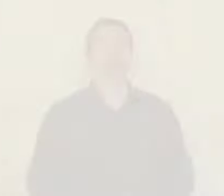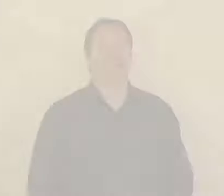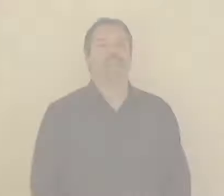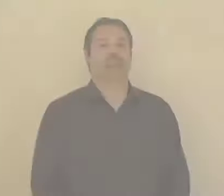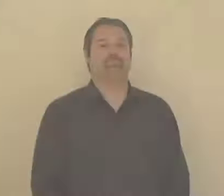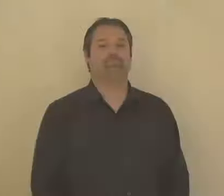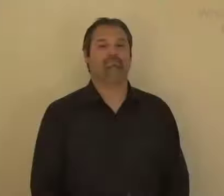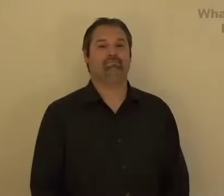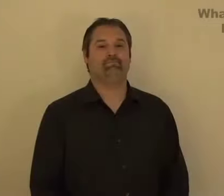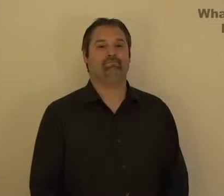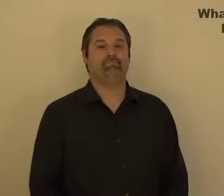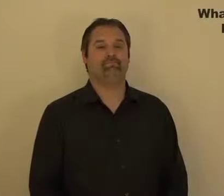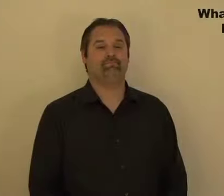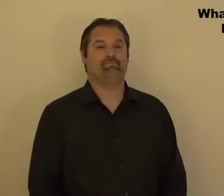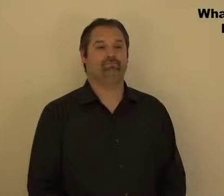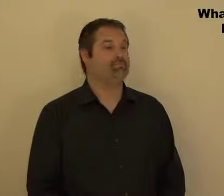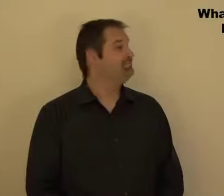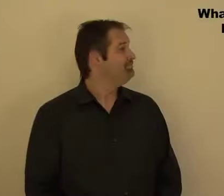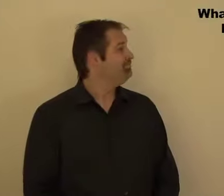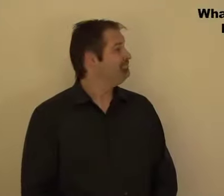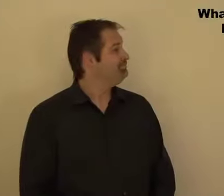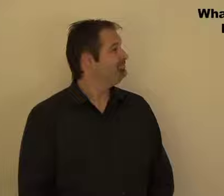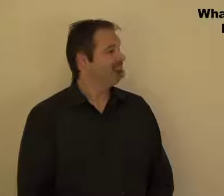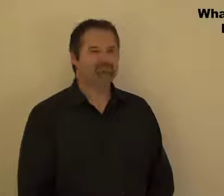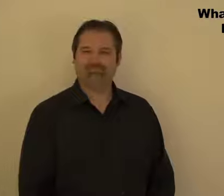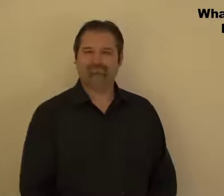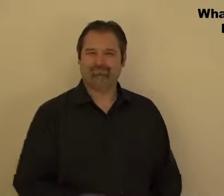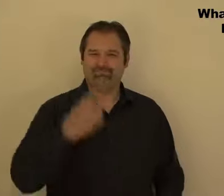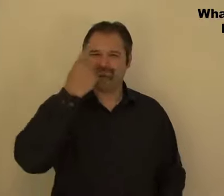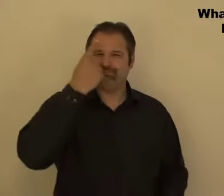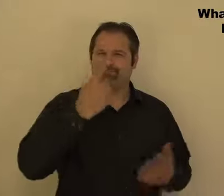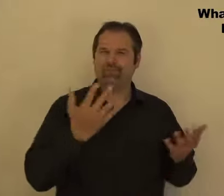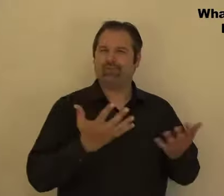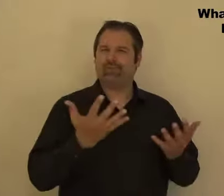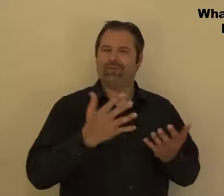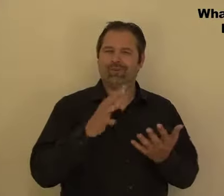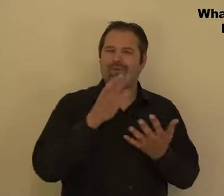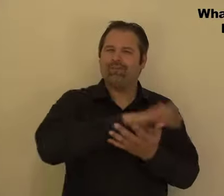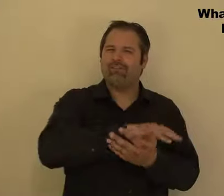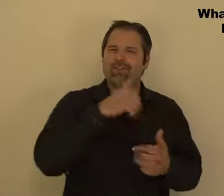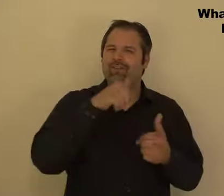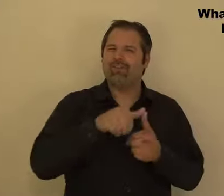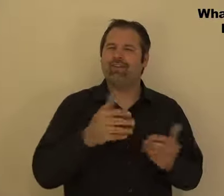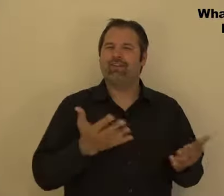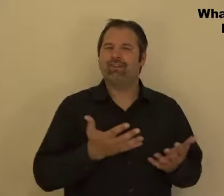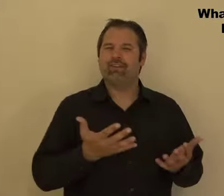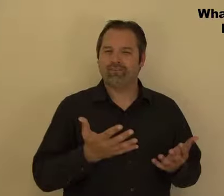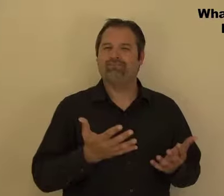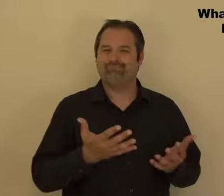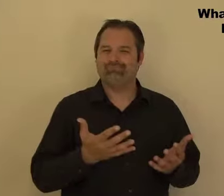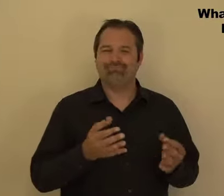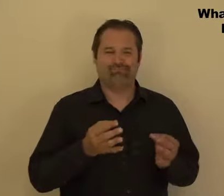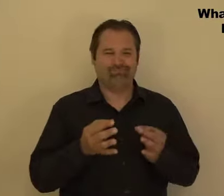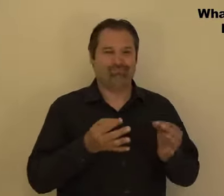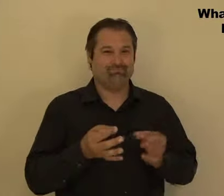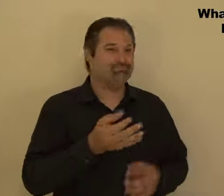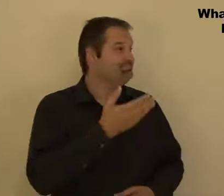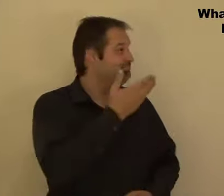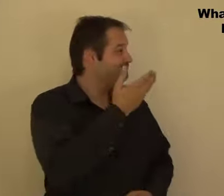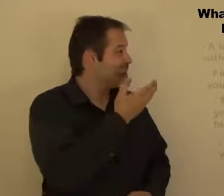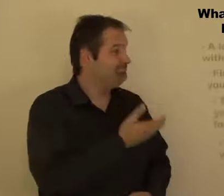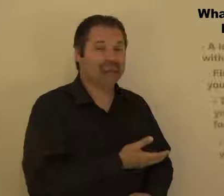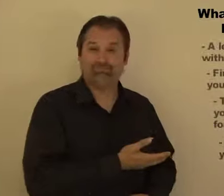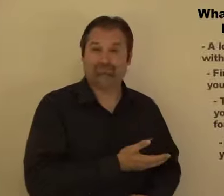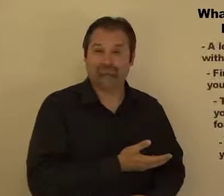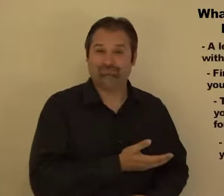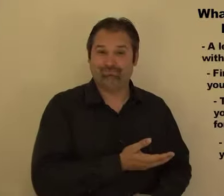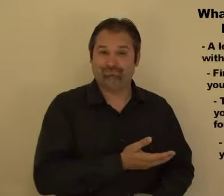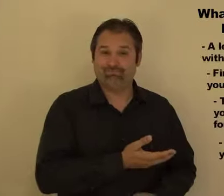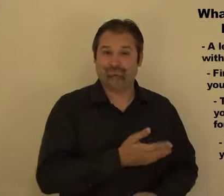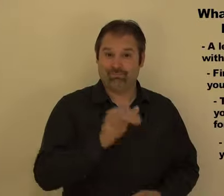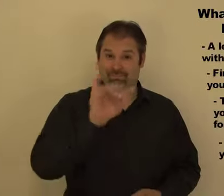A letter you send with your resume when you are applying for a job.